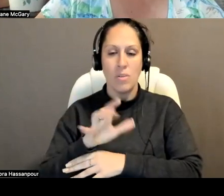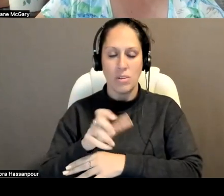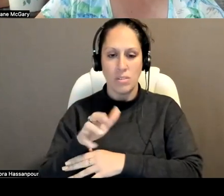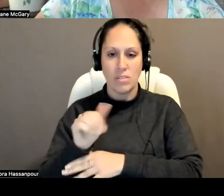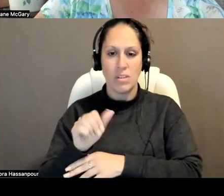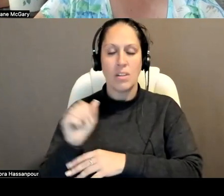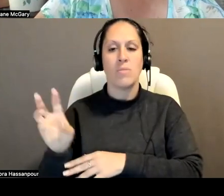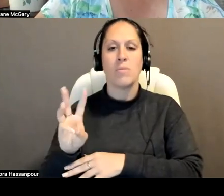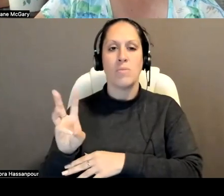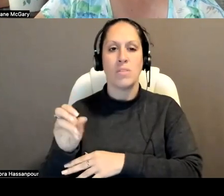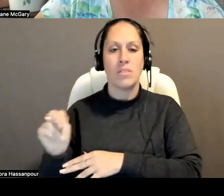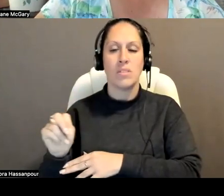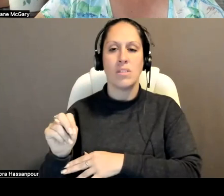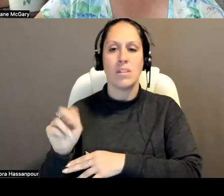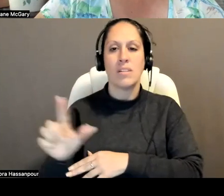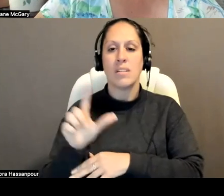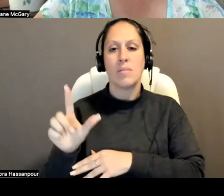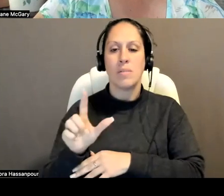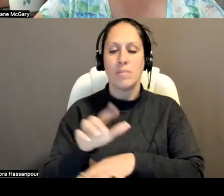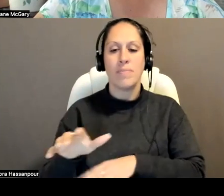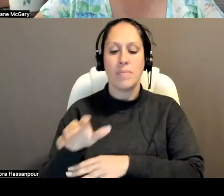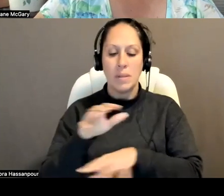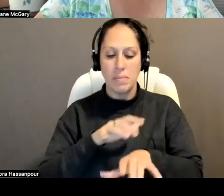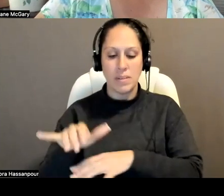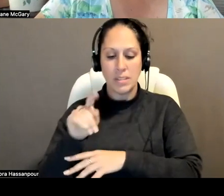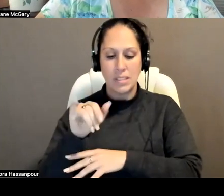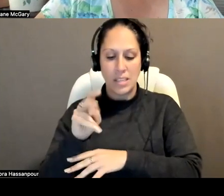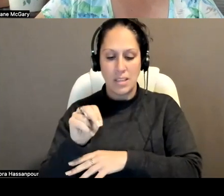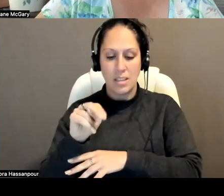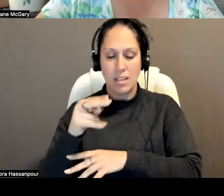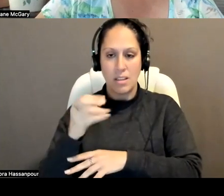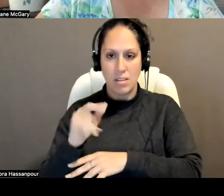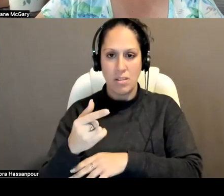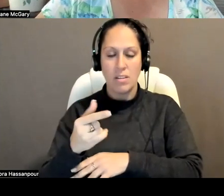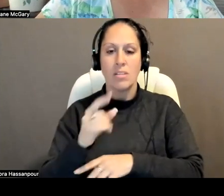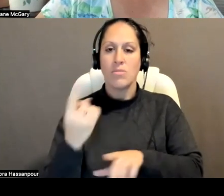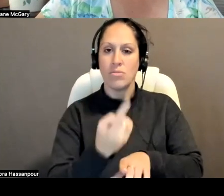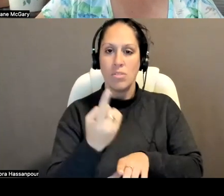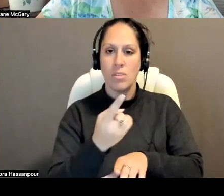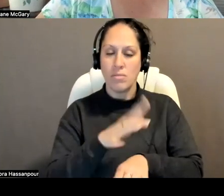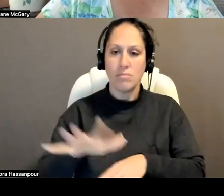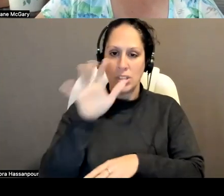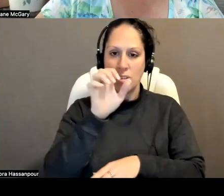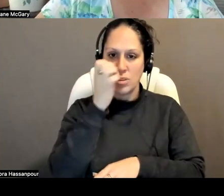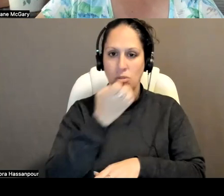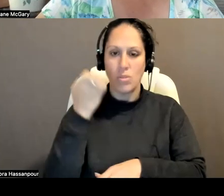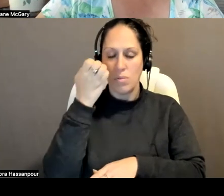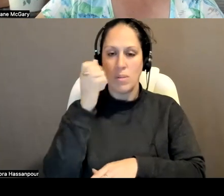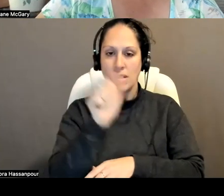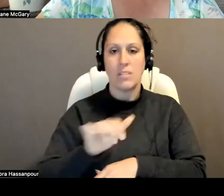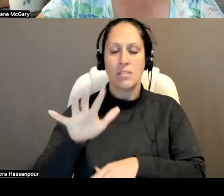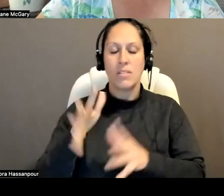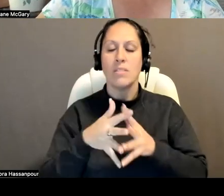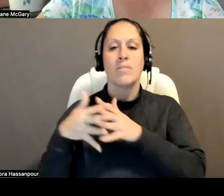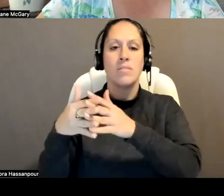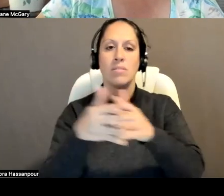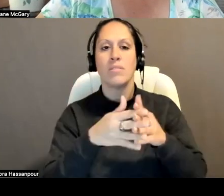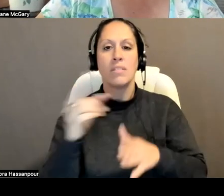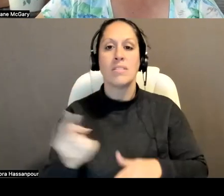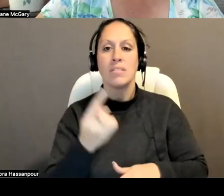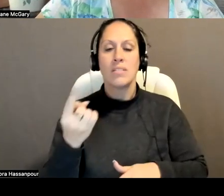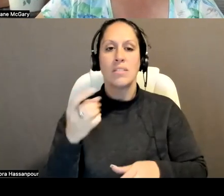Tian has performed solo across Europe, Asia, and America, including: Desingle in Antwerp,